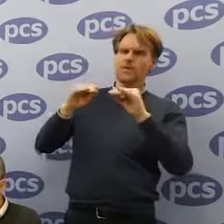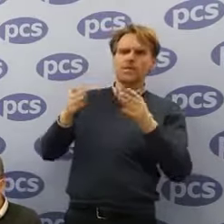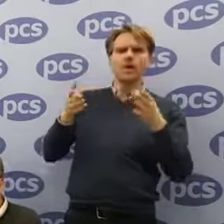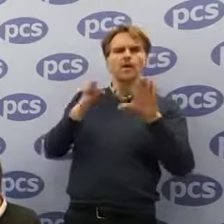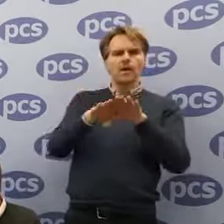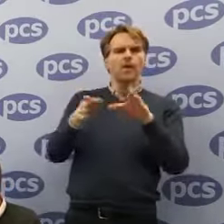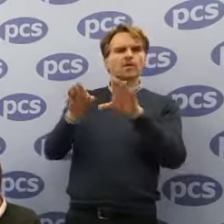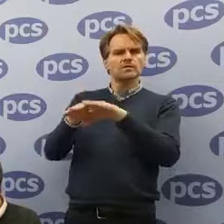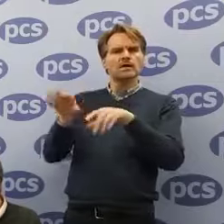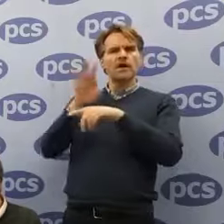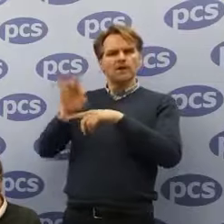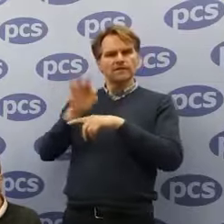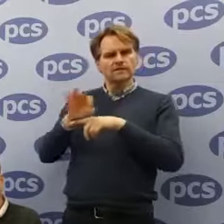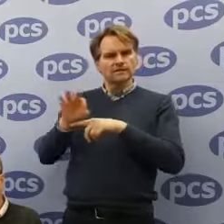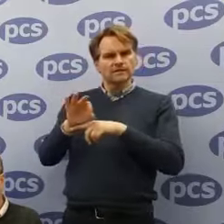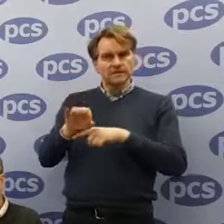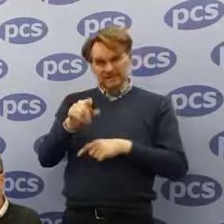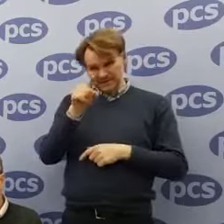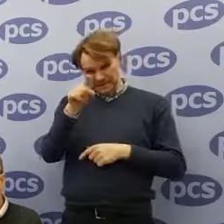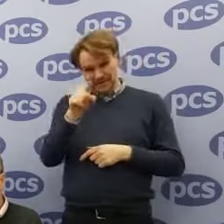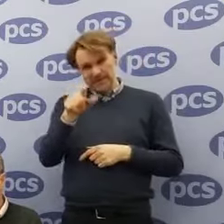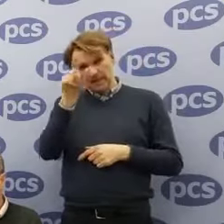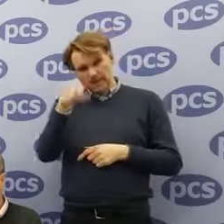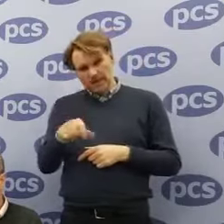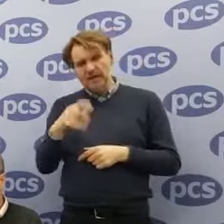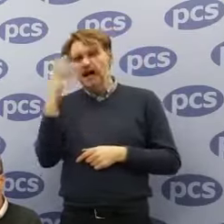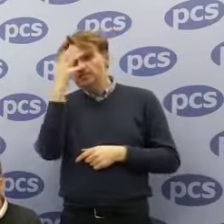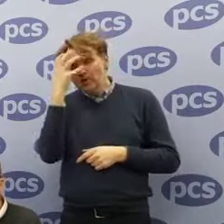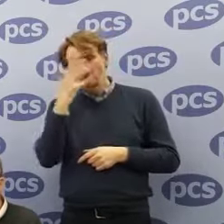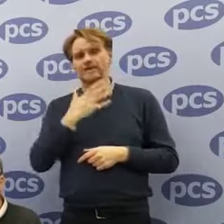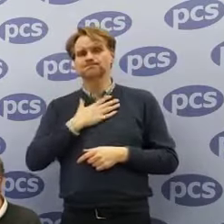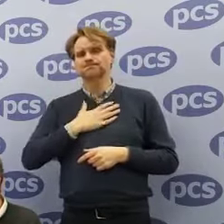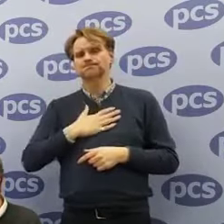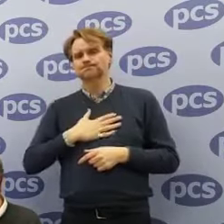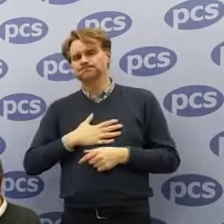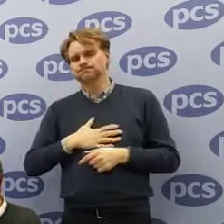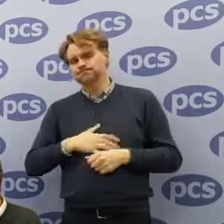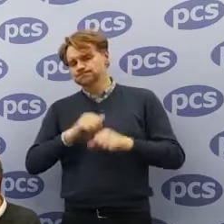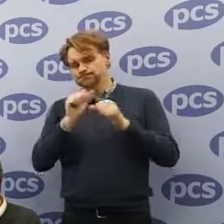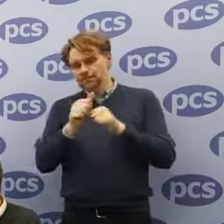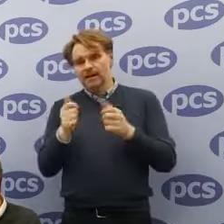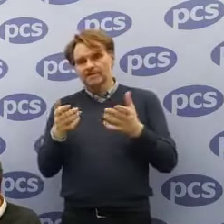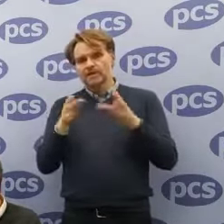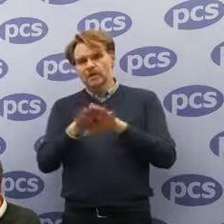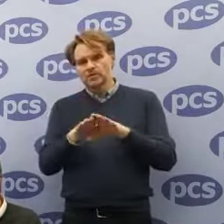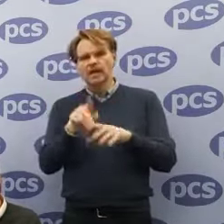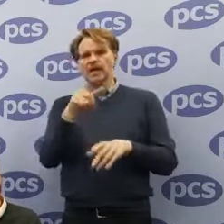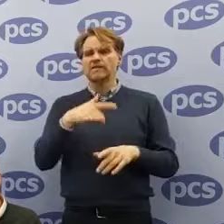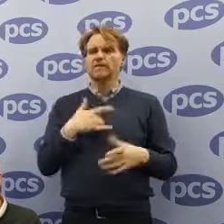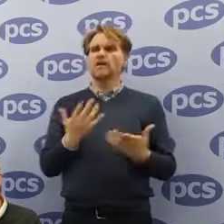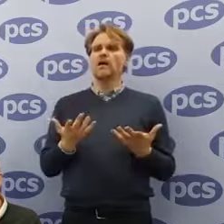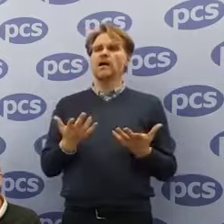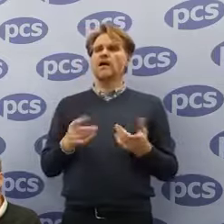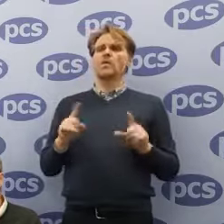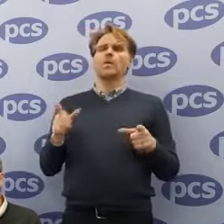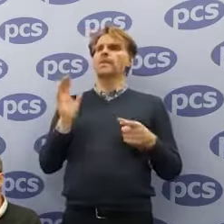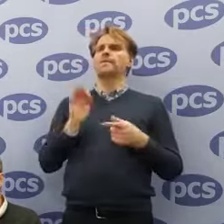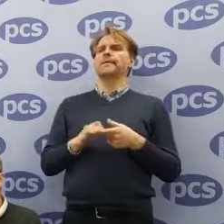very sorry for the person who's asked this question and I feel very sorry for any member who feels they've been put in this type of position, the answer